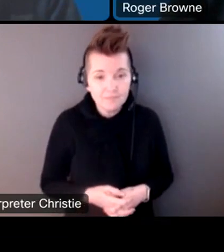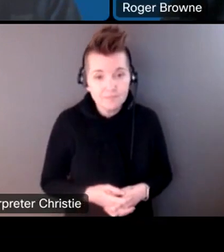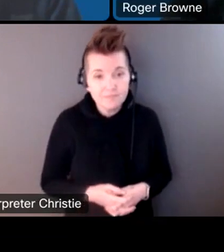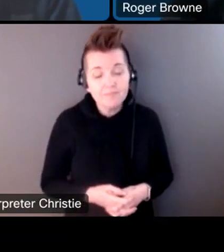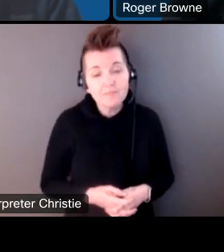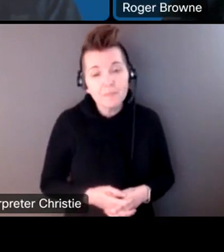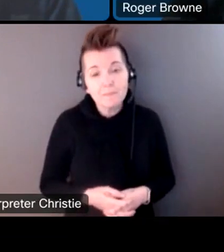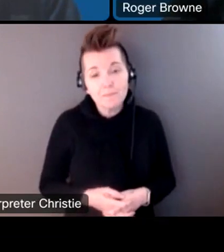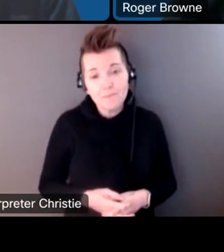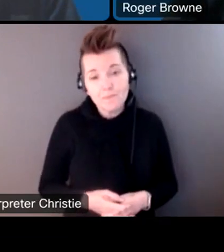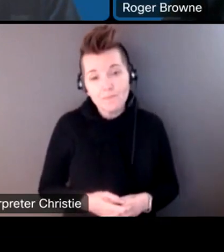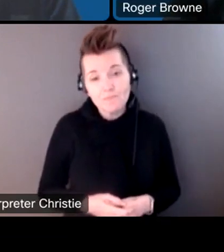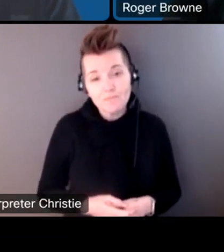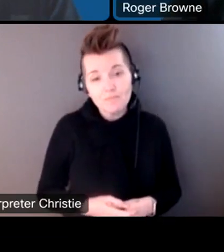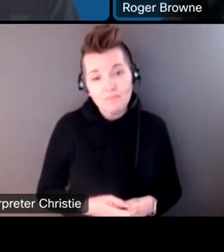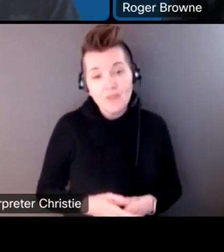making sure we have a lane for cars.